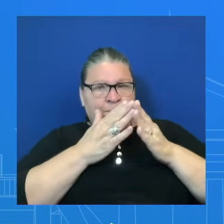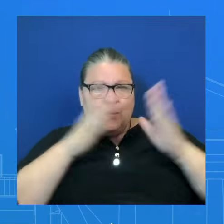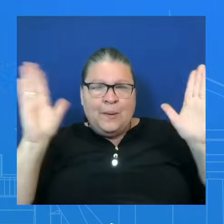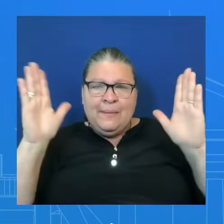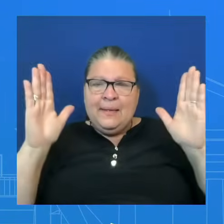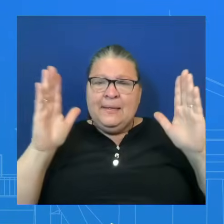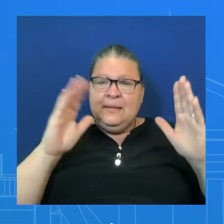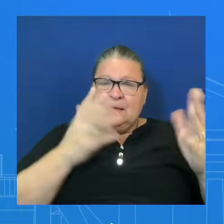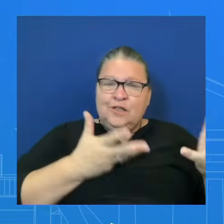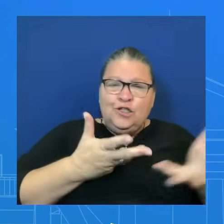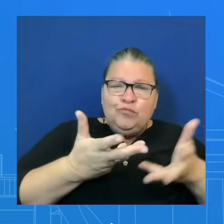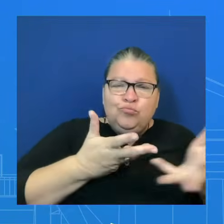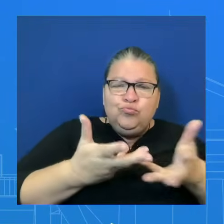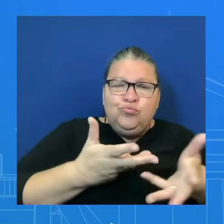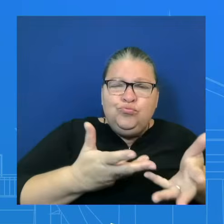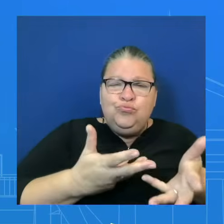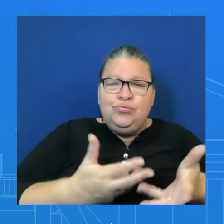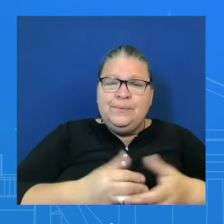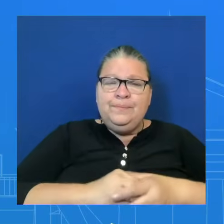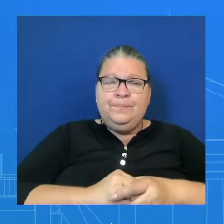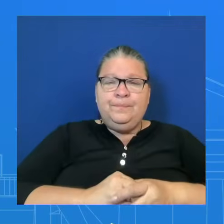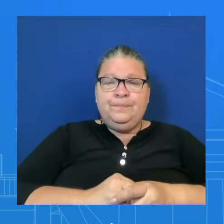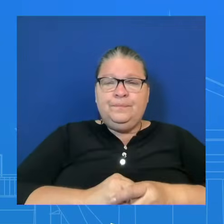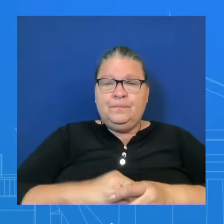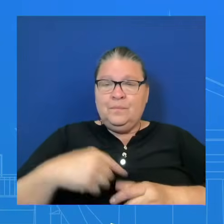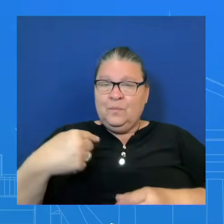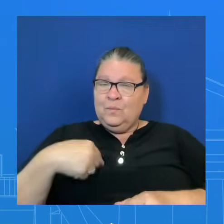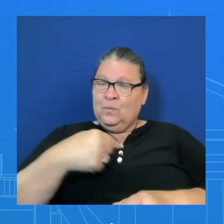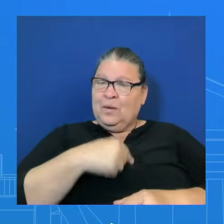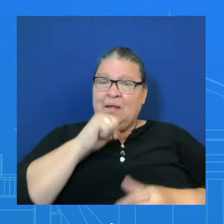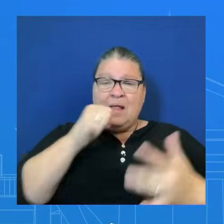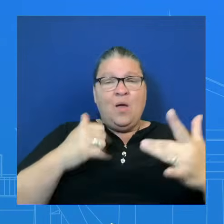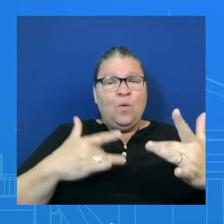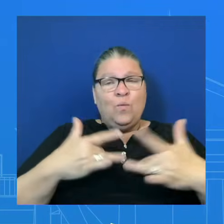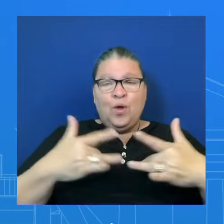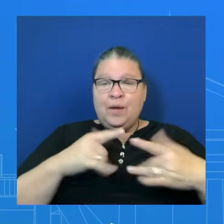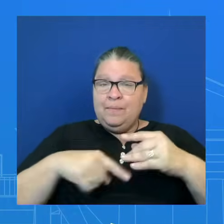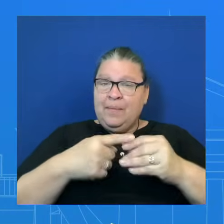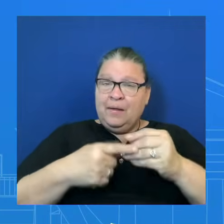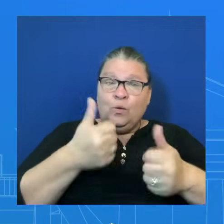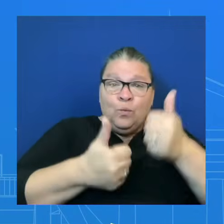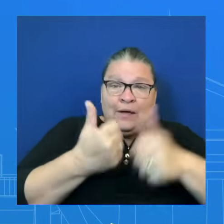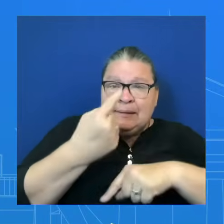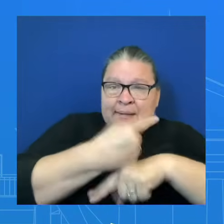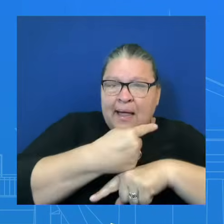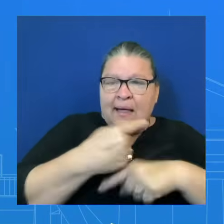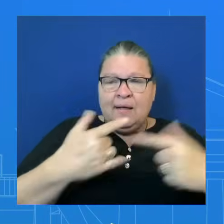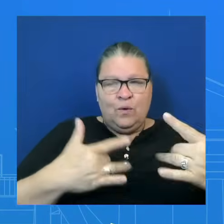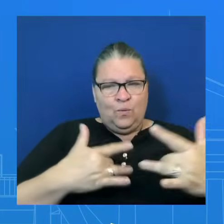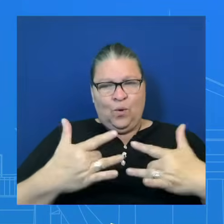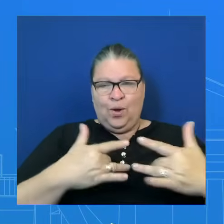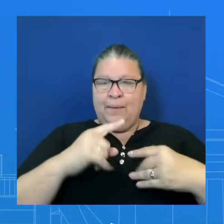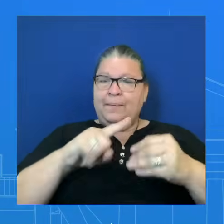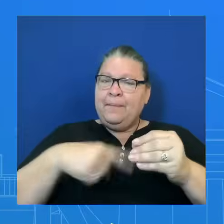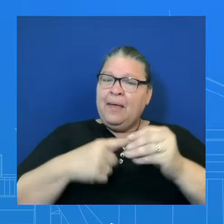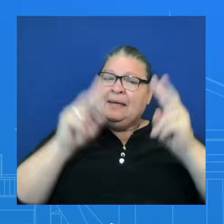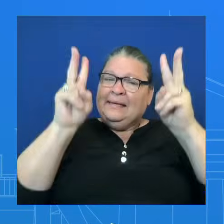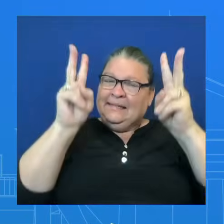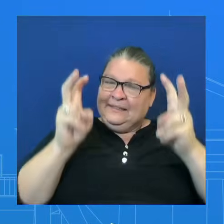on the calendar than we are about what's on the agenda when we start talking to them. Ms. Jean-Pierre: Go ahead, Terry. The Press: Aside from expressing verbal concerns